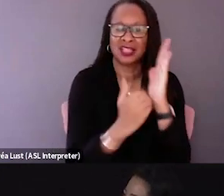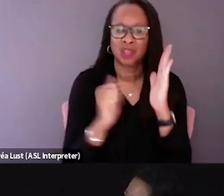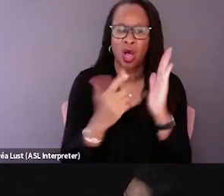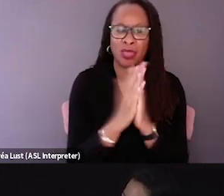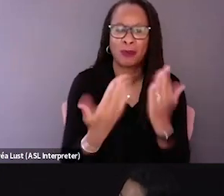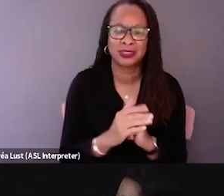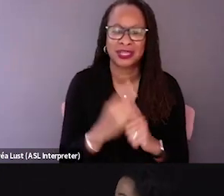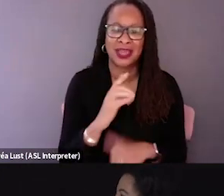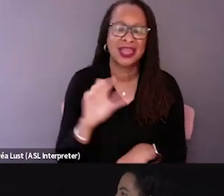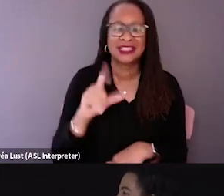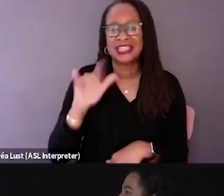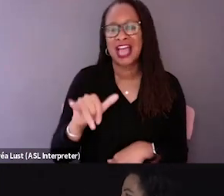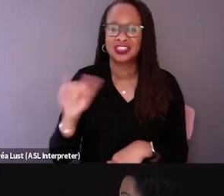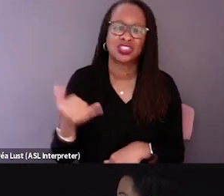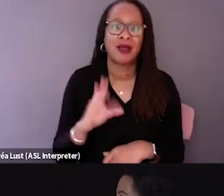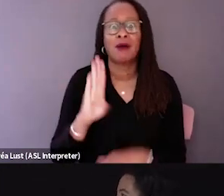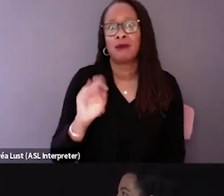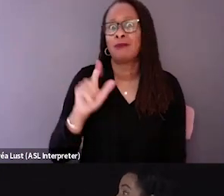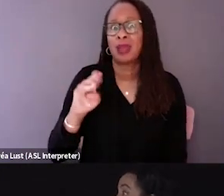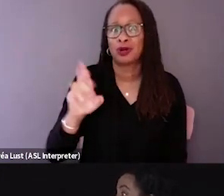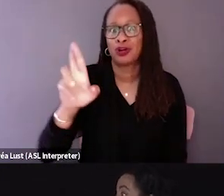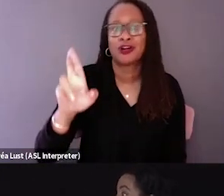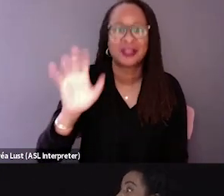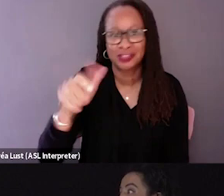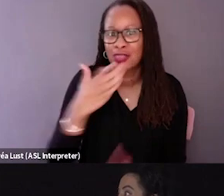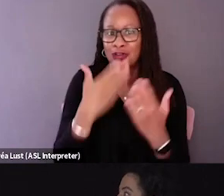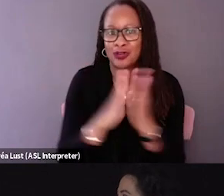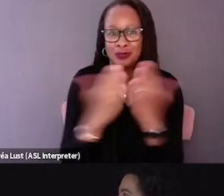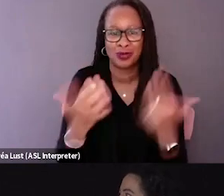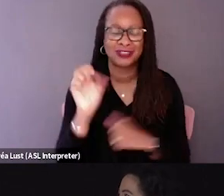I like, yes. - Sally J. Freedman, Blubber. That's another one that we wish we could have spent more time on. Oh yes.